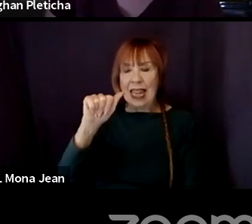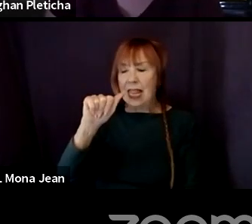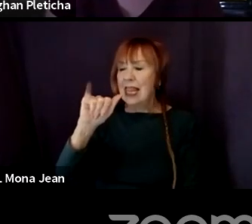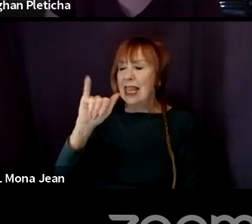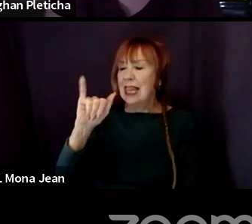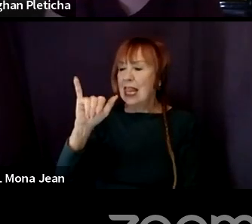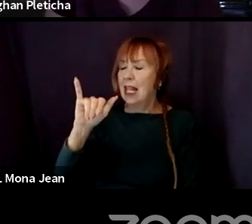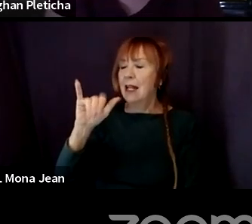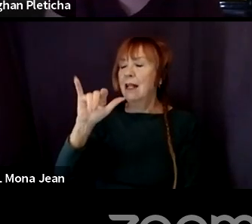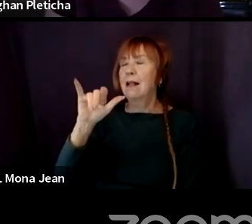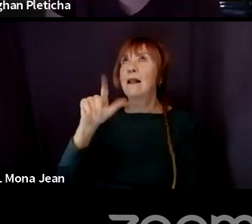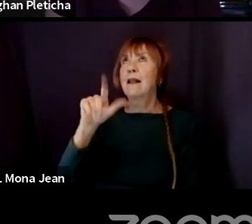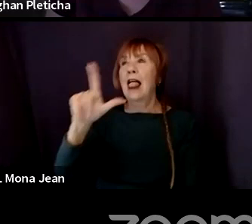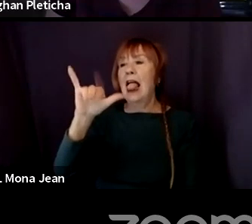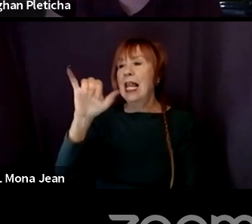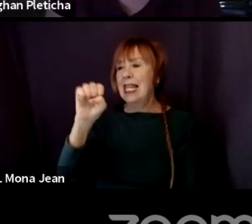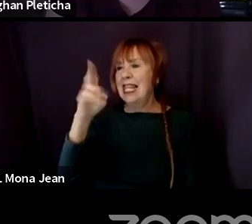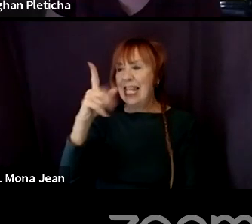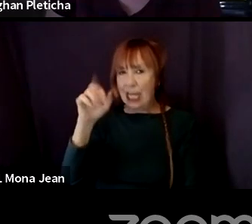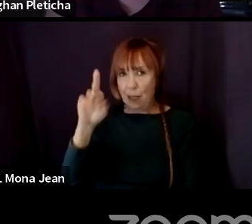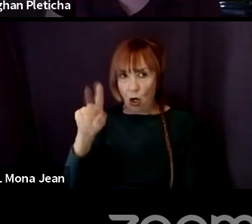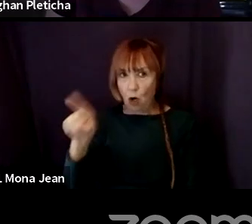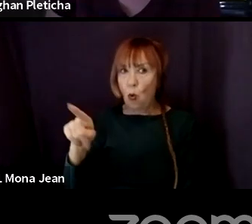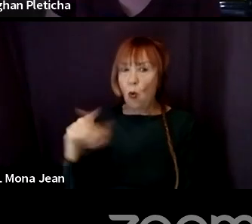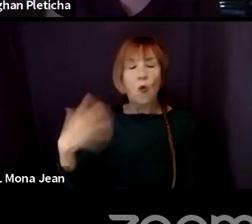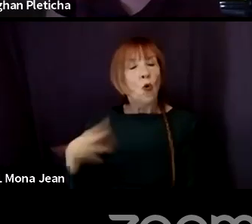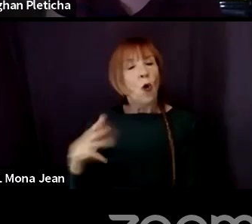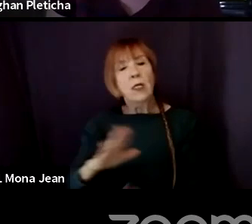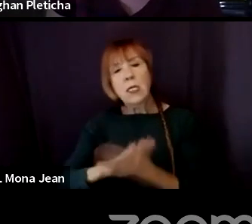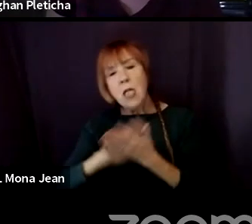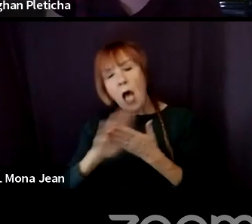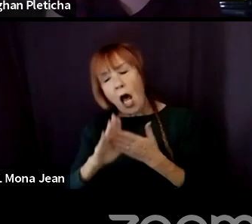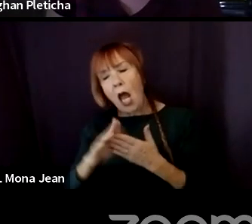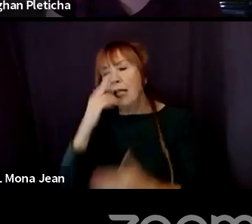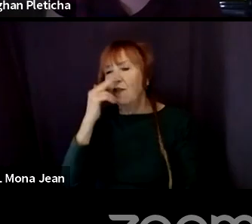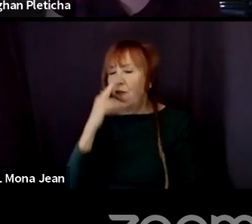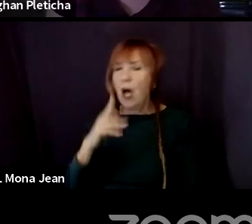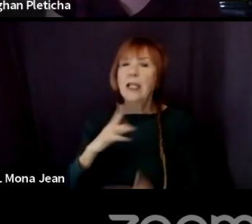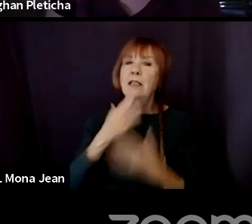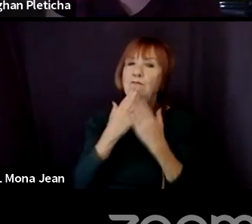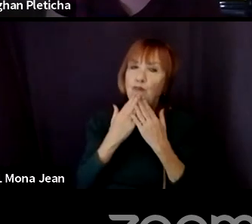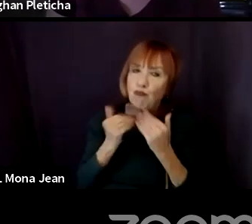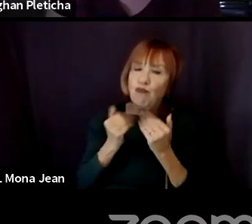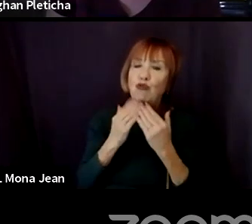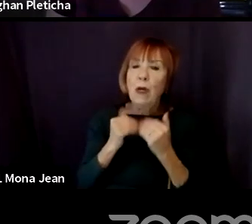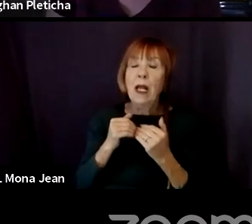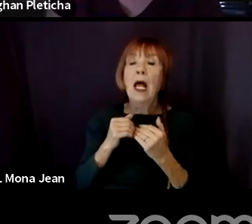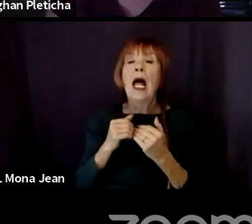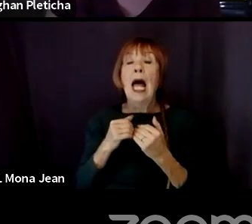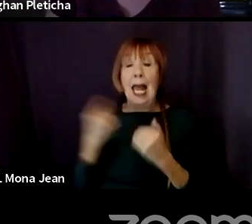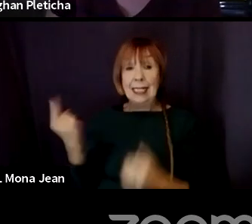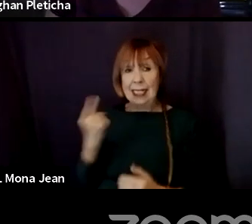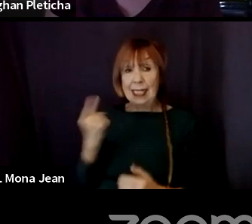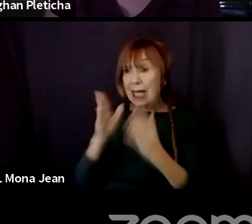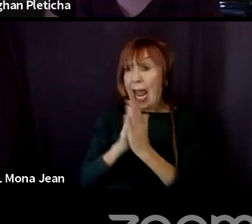He's, like a very humane guy, he's funny and he got asked that question recently.